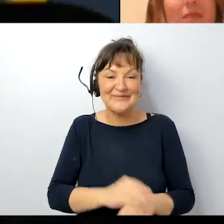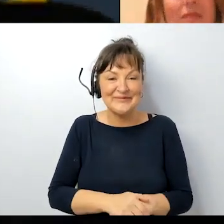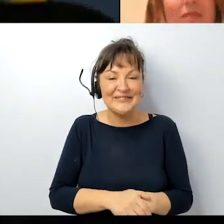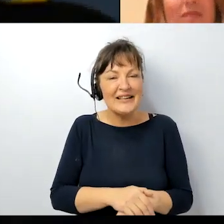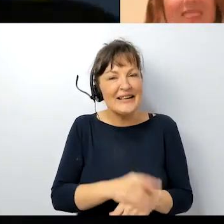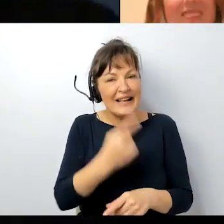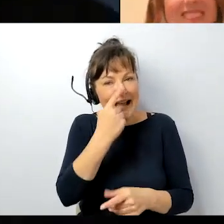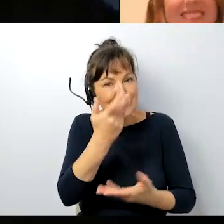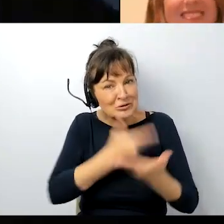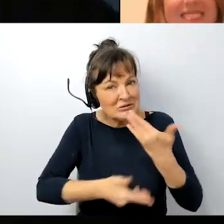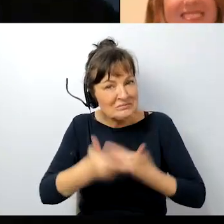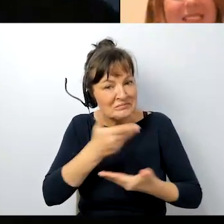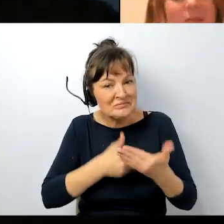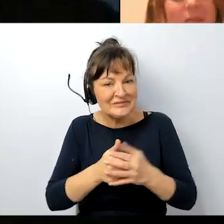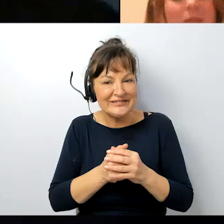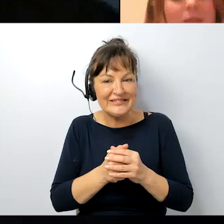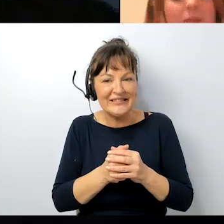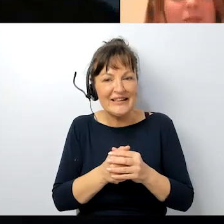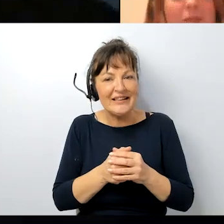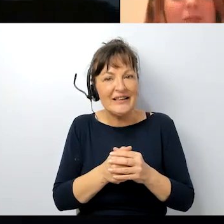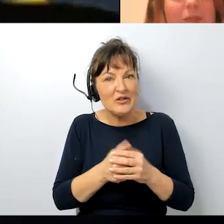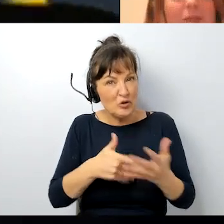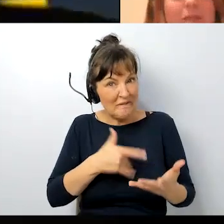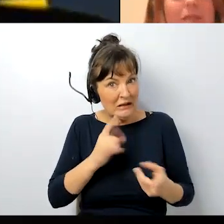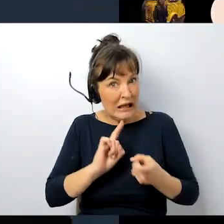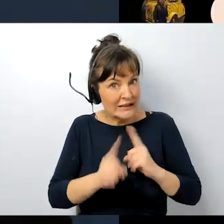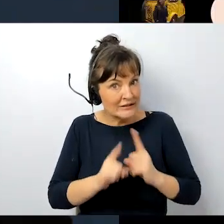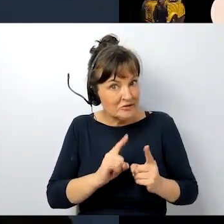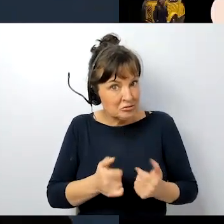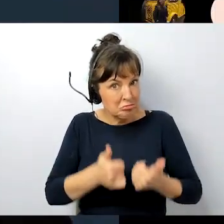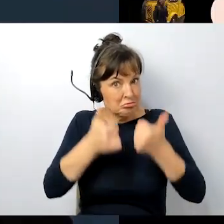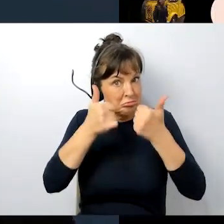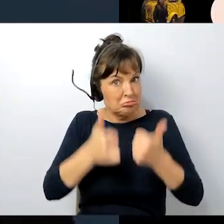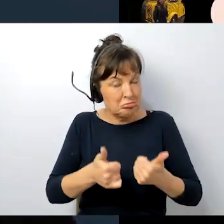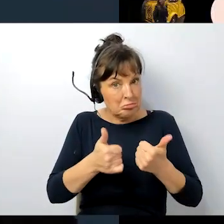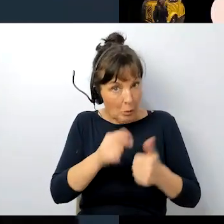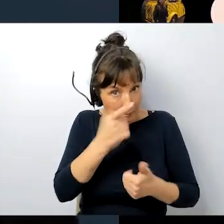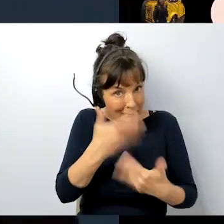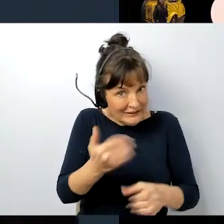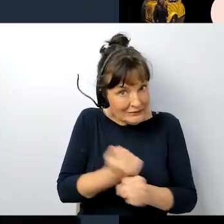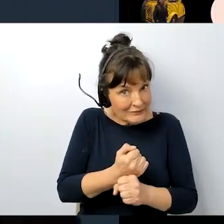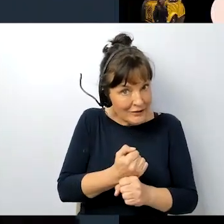come to you. Now obviously your with Drax Group and your colleague is also on the call, but I